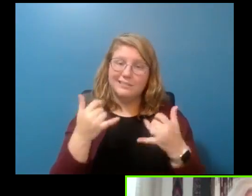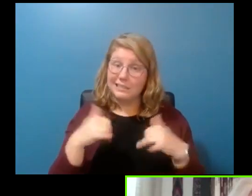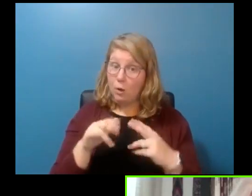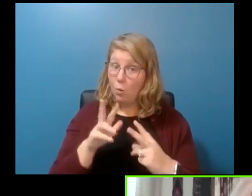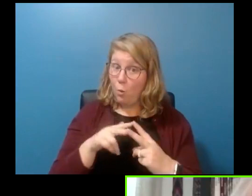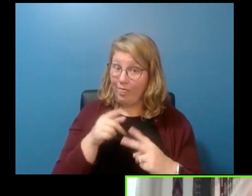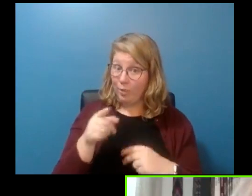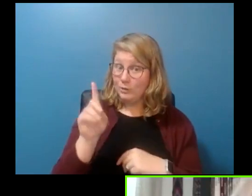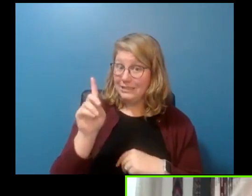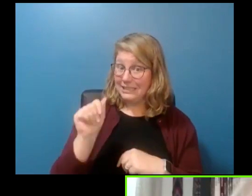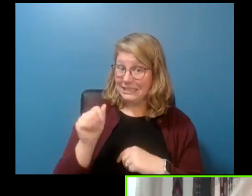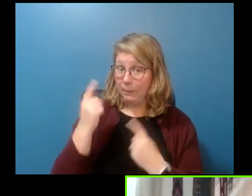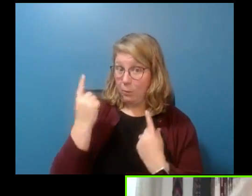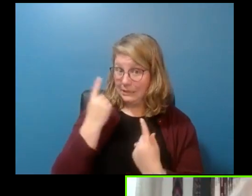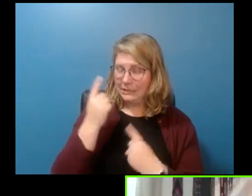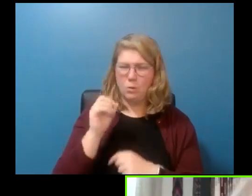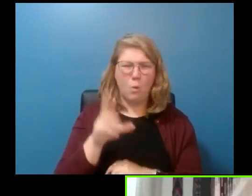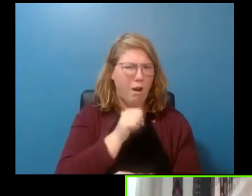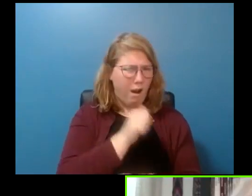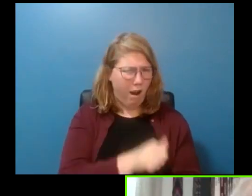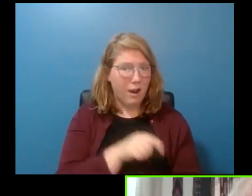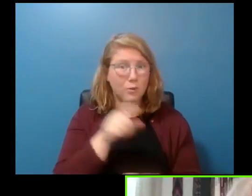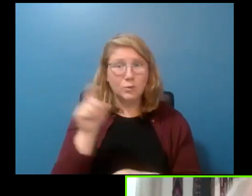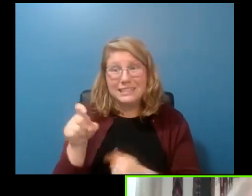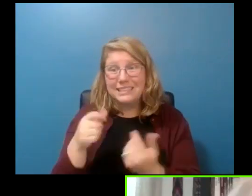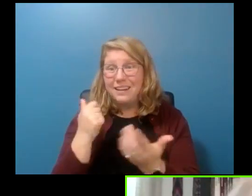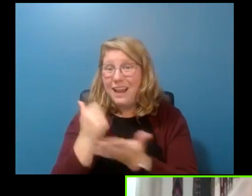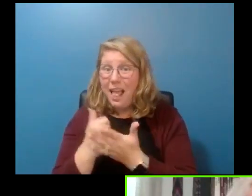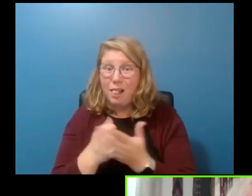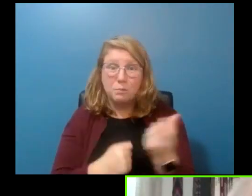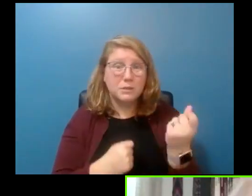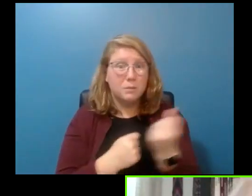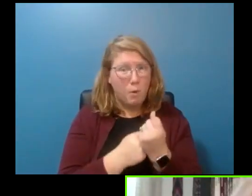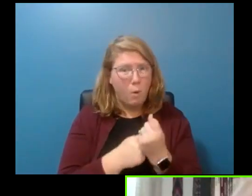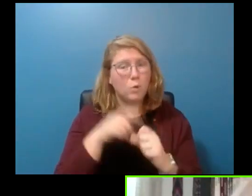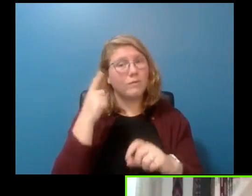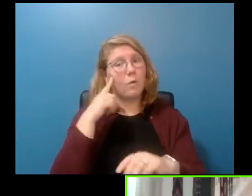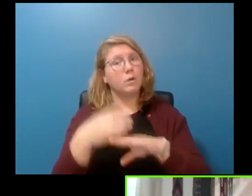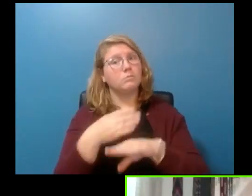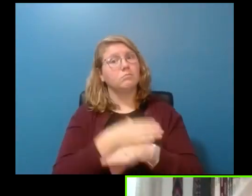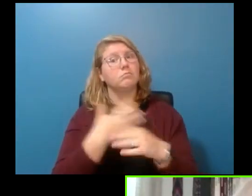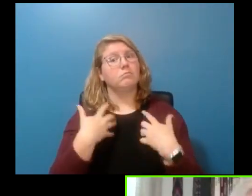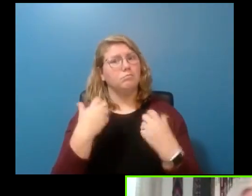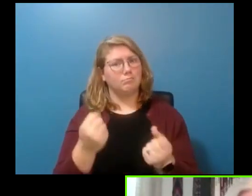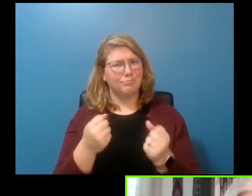Again, I just want to remind people we are having a normal reaction to an abnormal world.